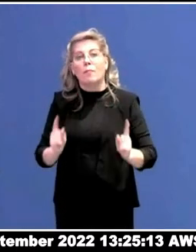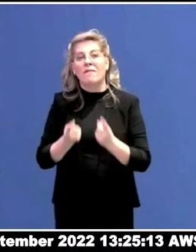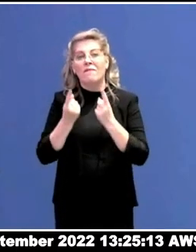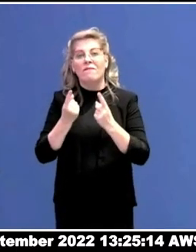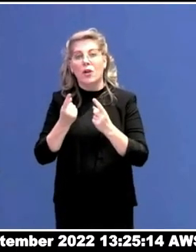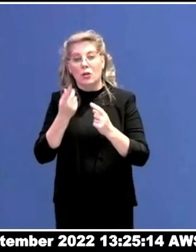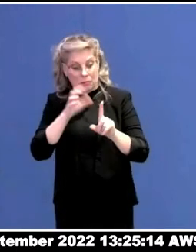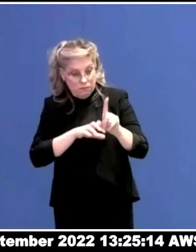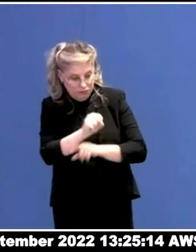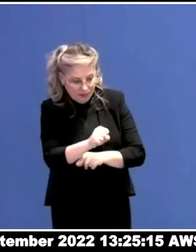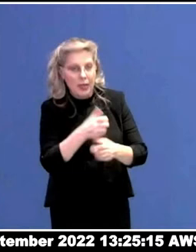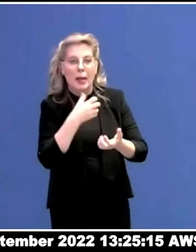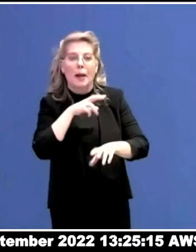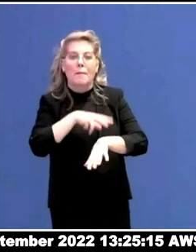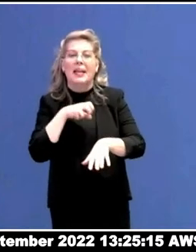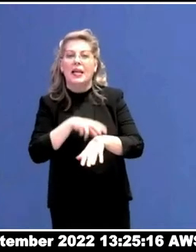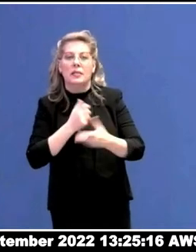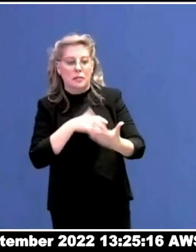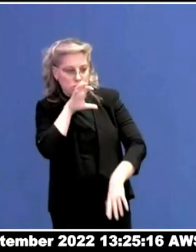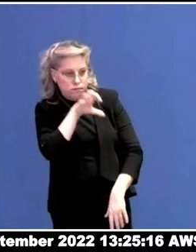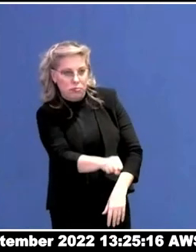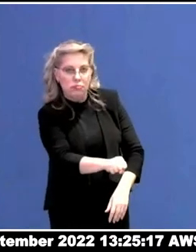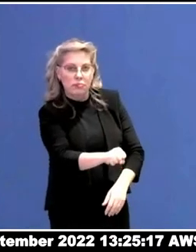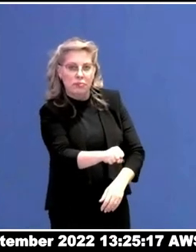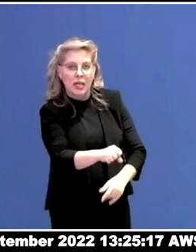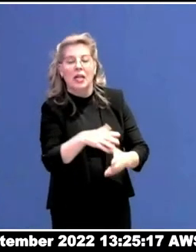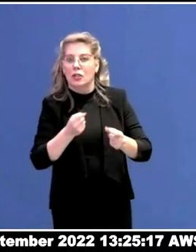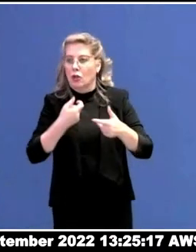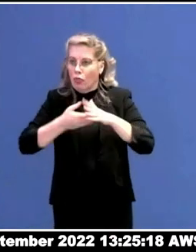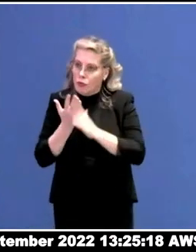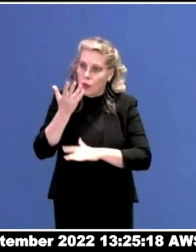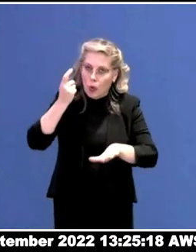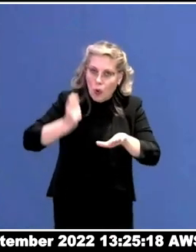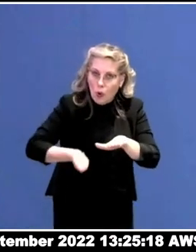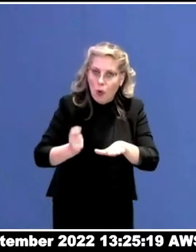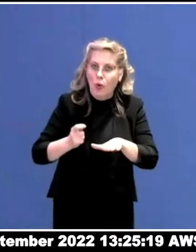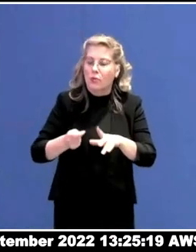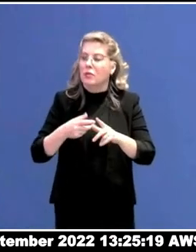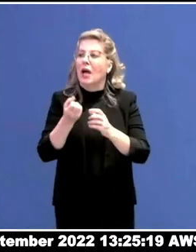the police to the moment the person enters prison. It's a very good model that other states can replicate.